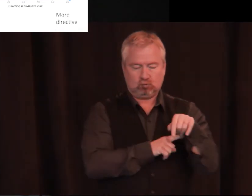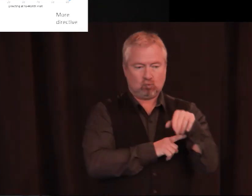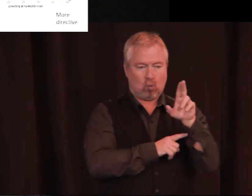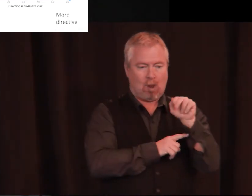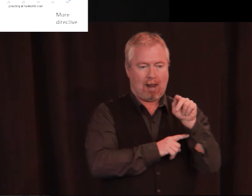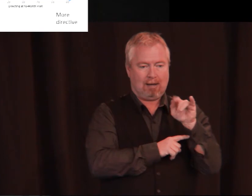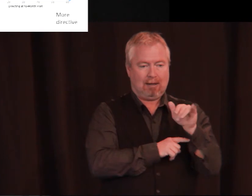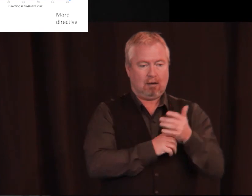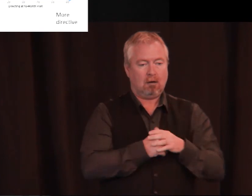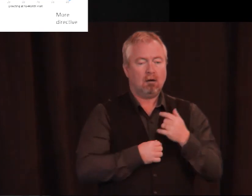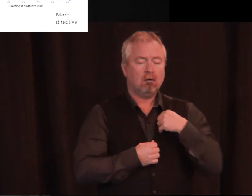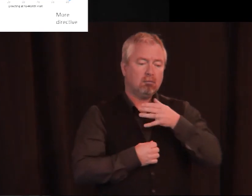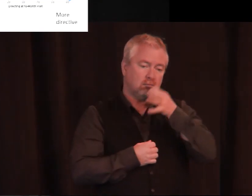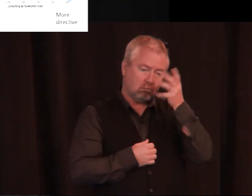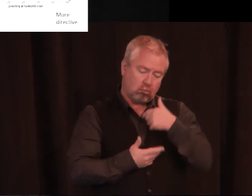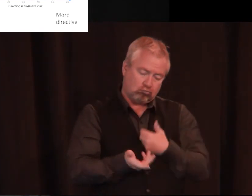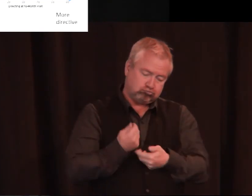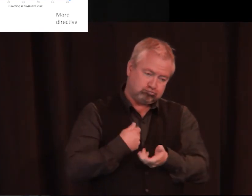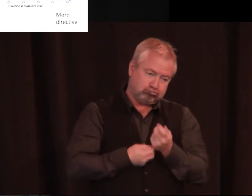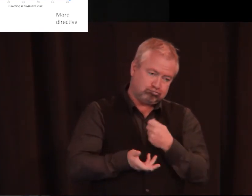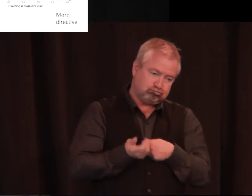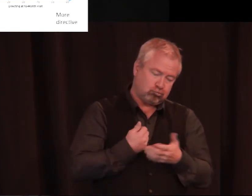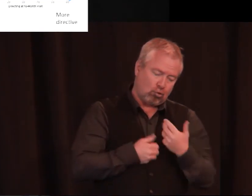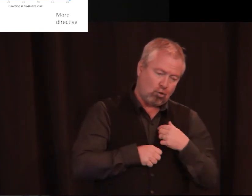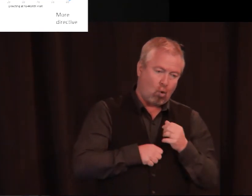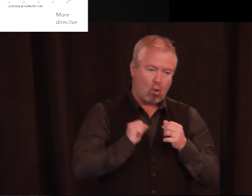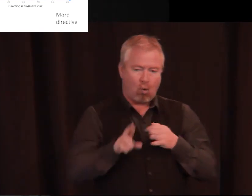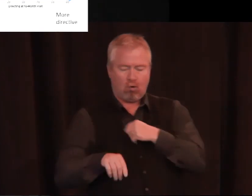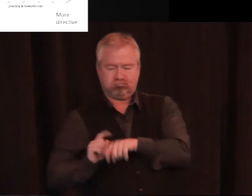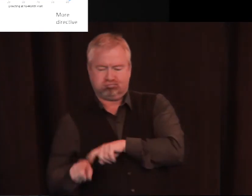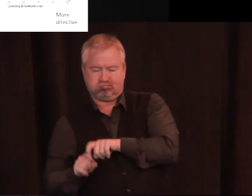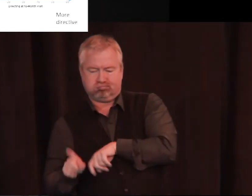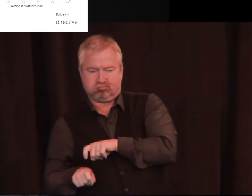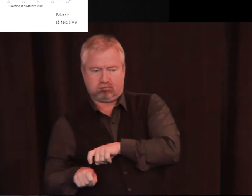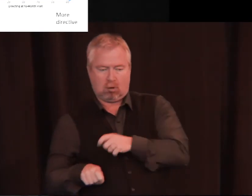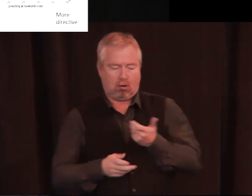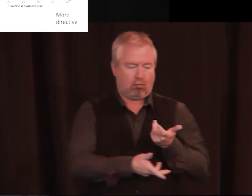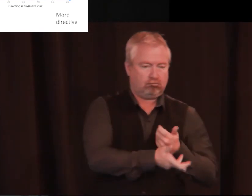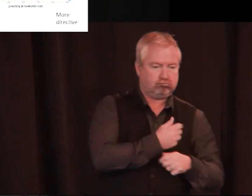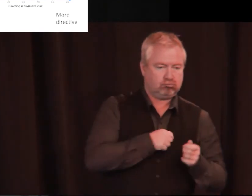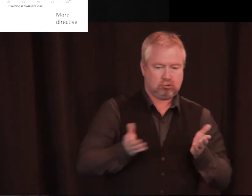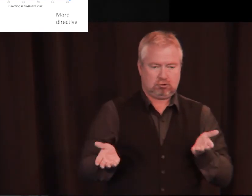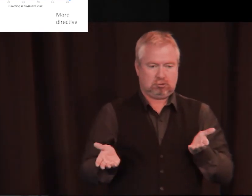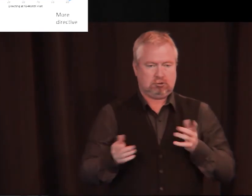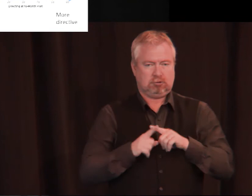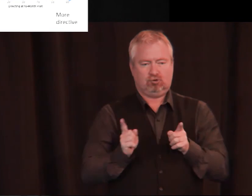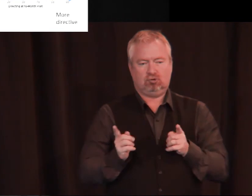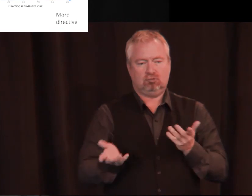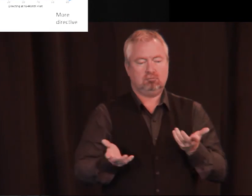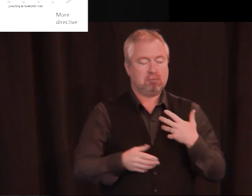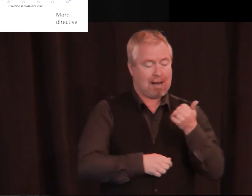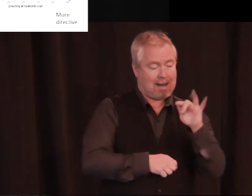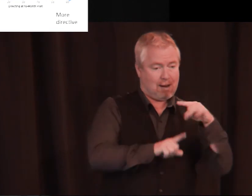And, so, what we have here is, the directiveness at the 18-month visit, so, on the X axis,